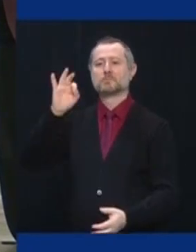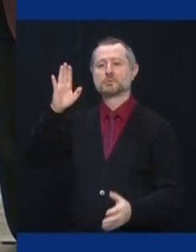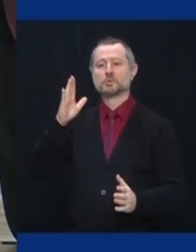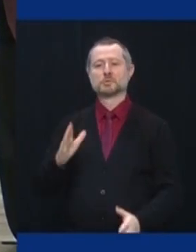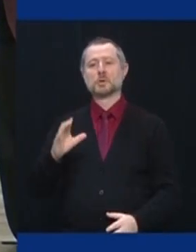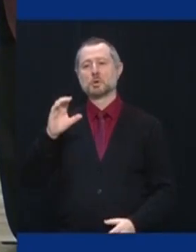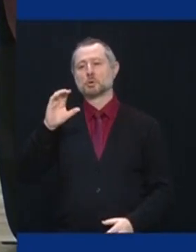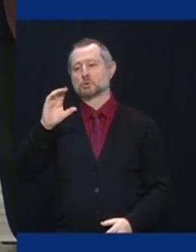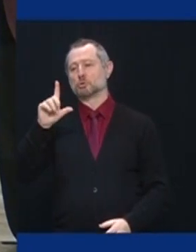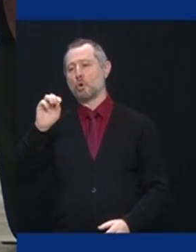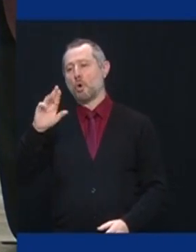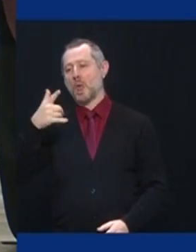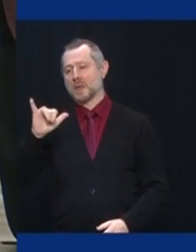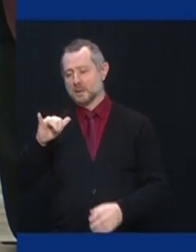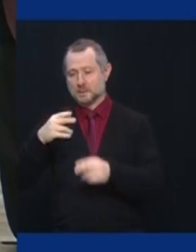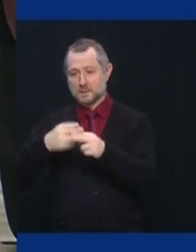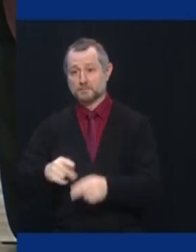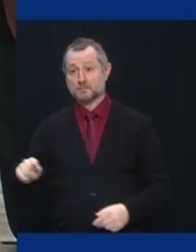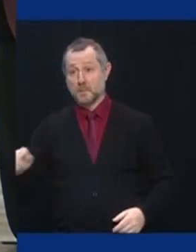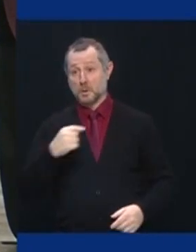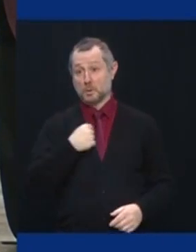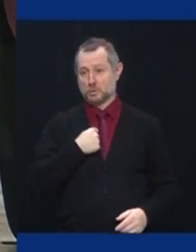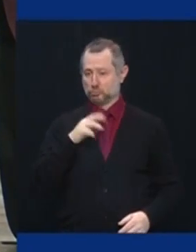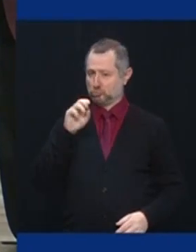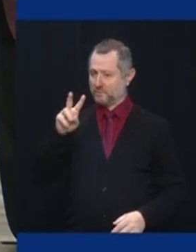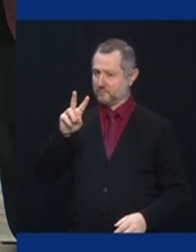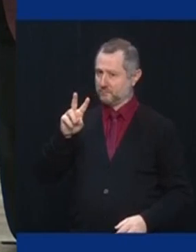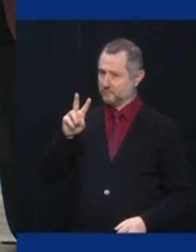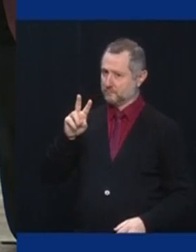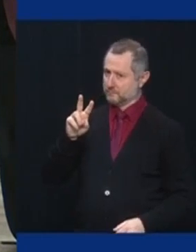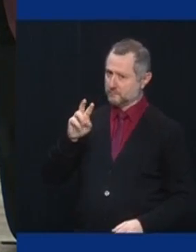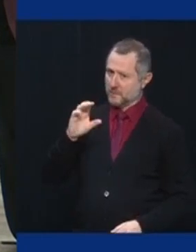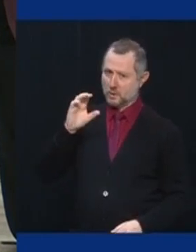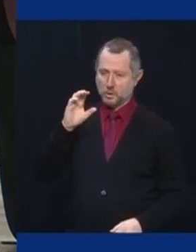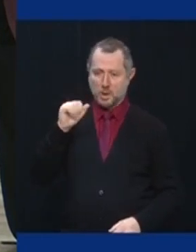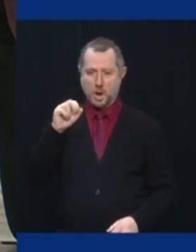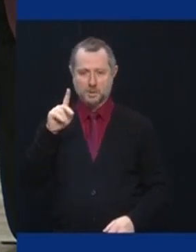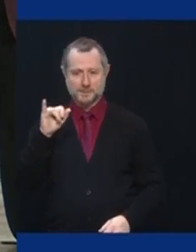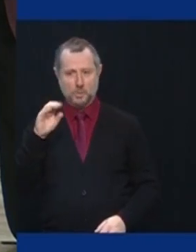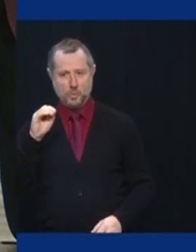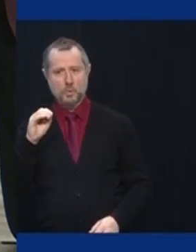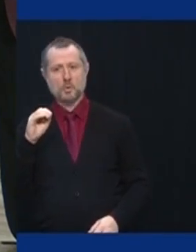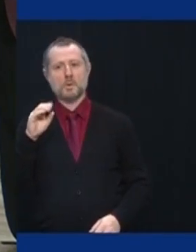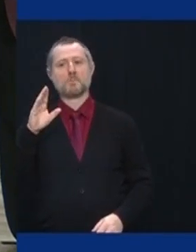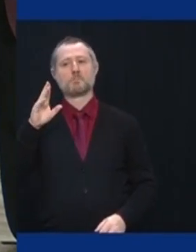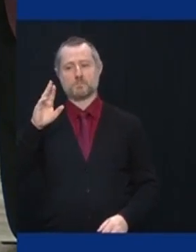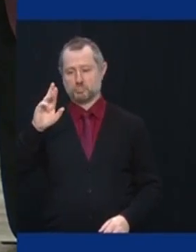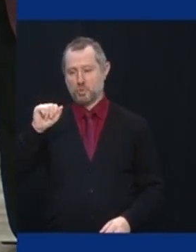VACCINE. IF I CAN RECOGNIZE THE CLERGY